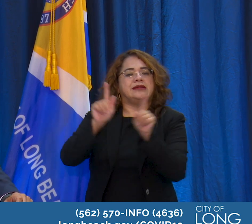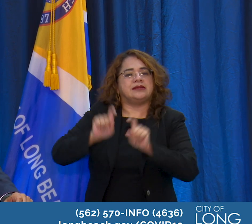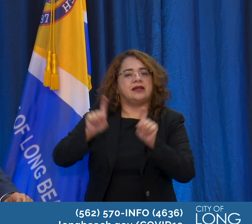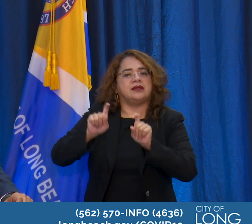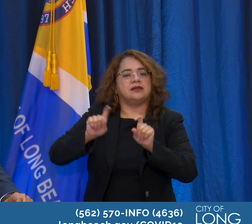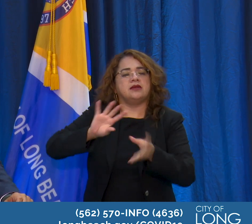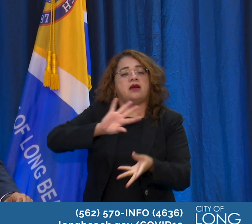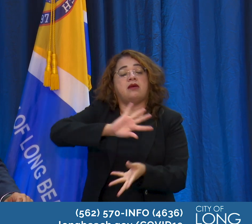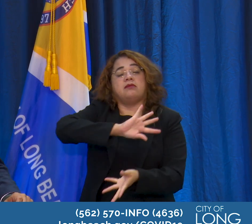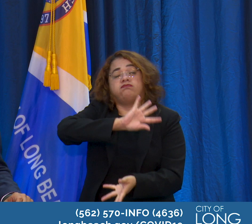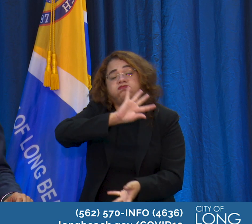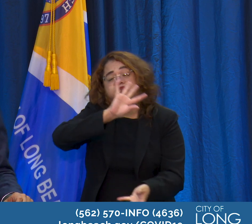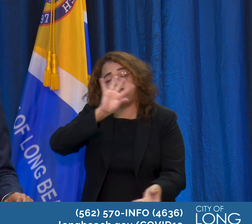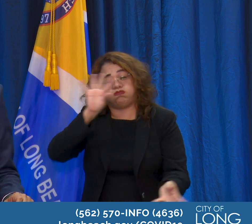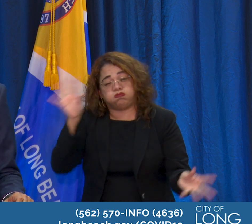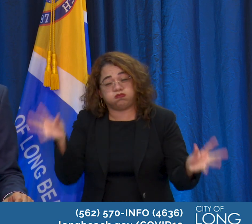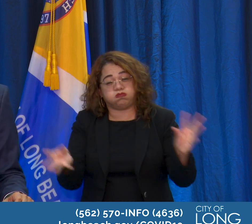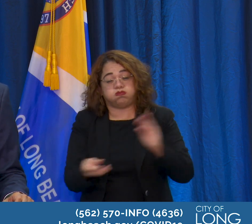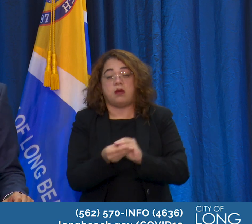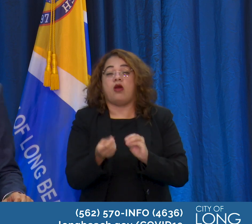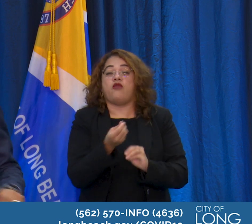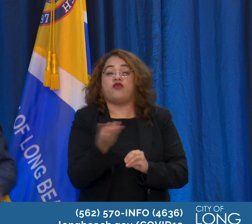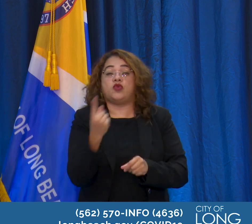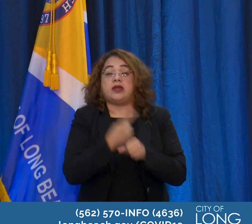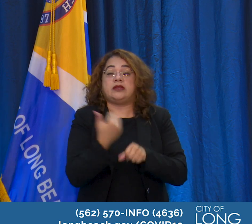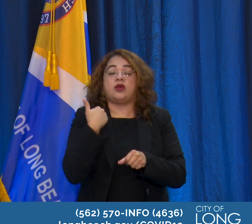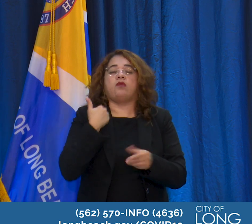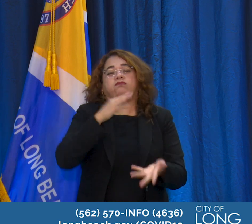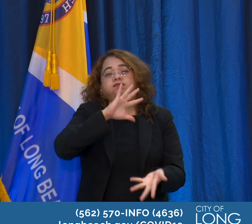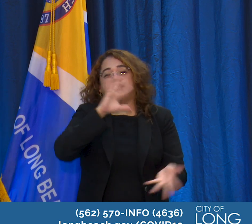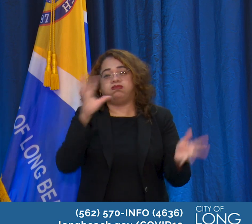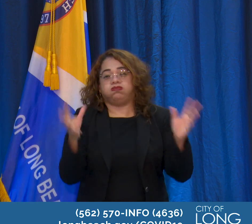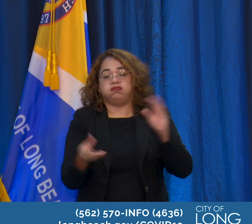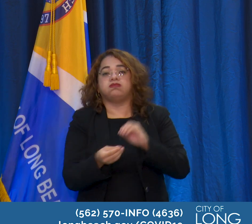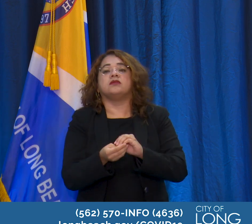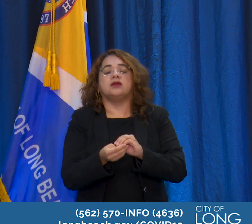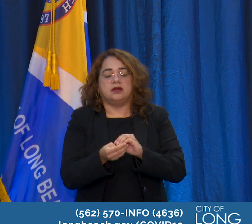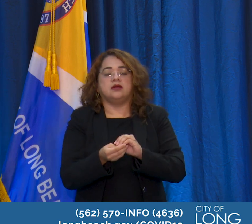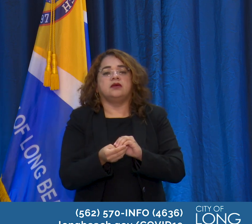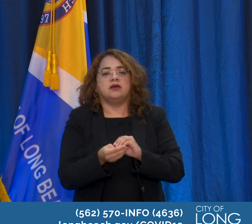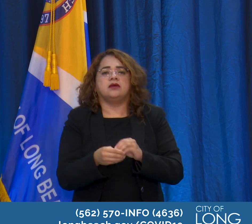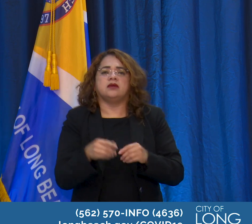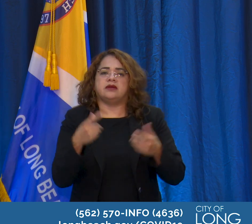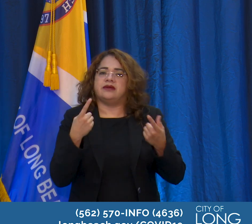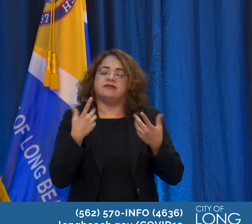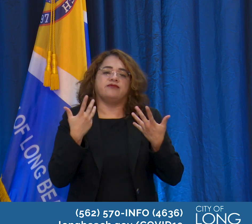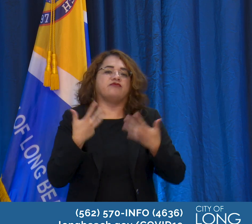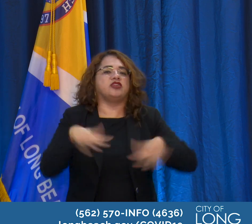And the city just, a couple days ago, exceeded over 180,000 tests.